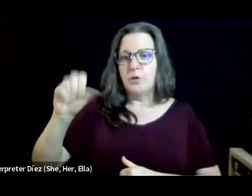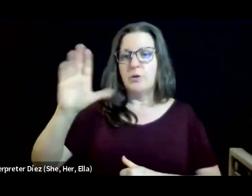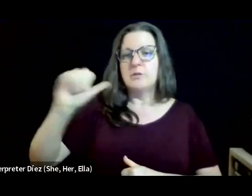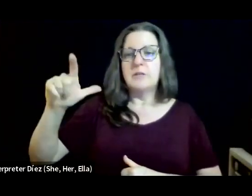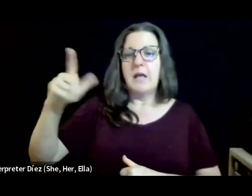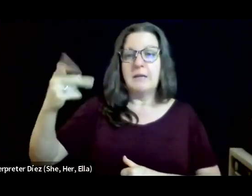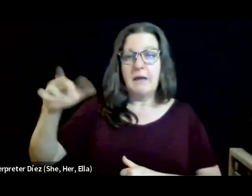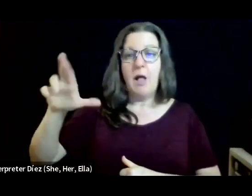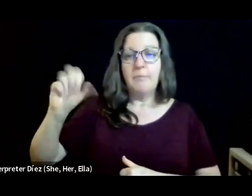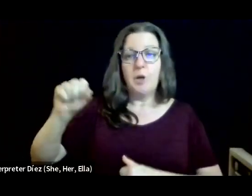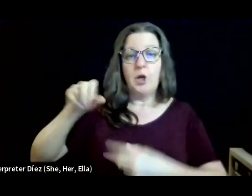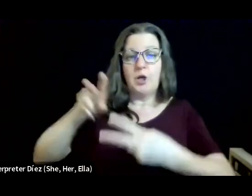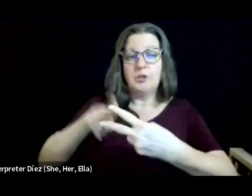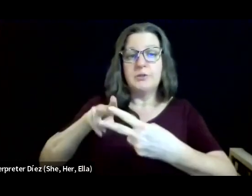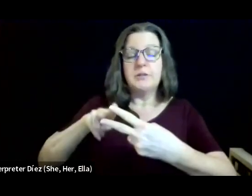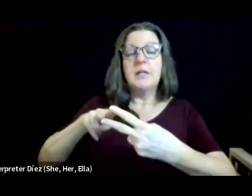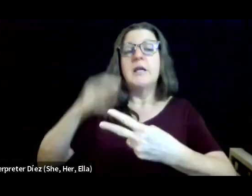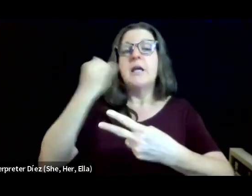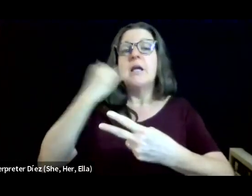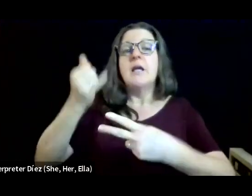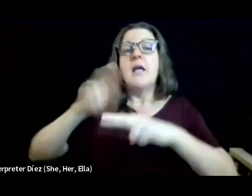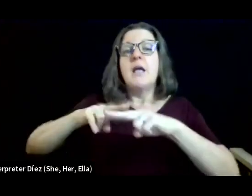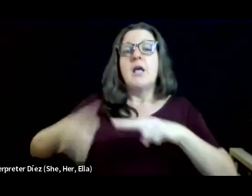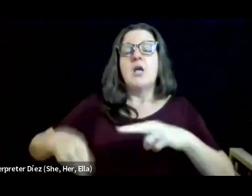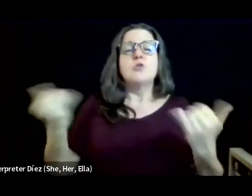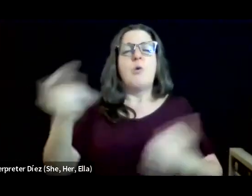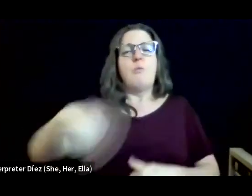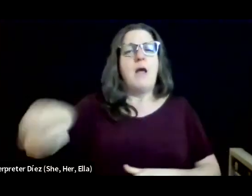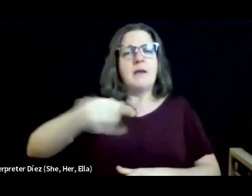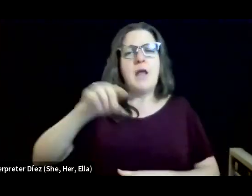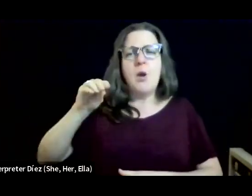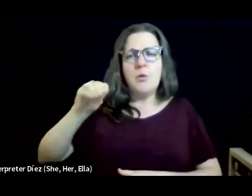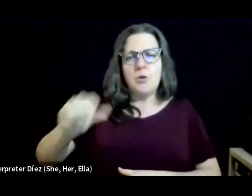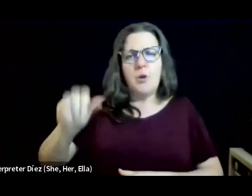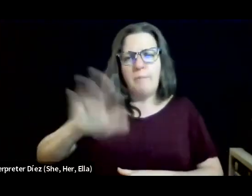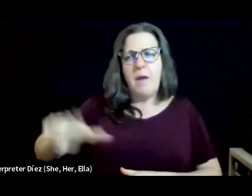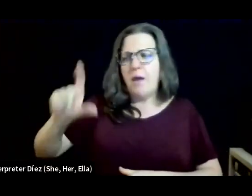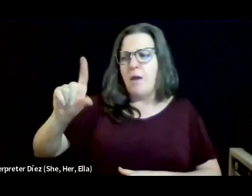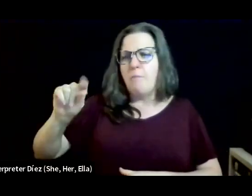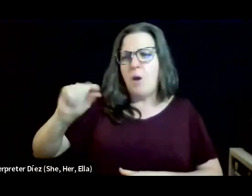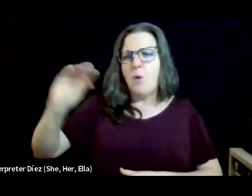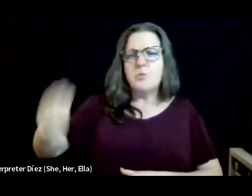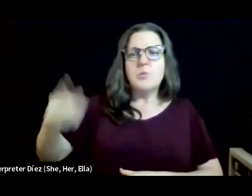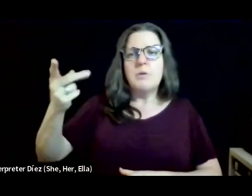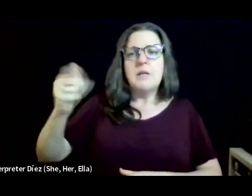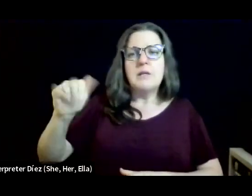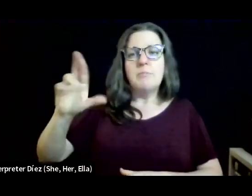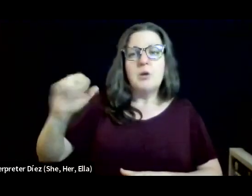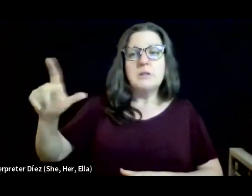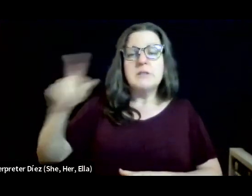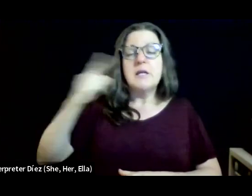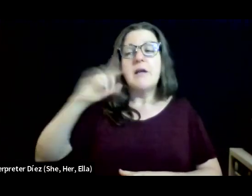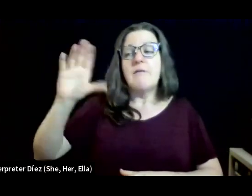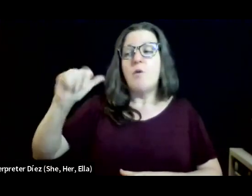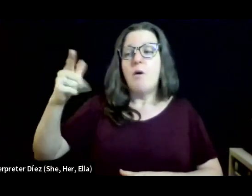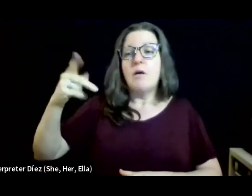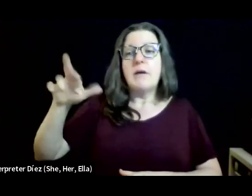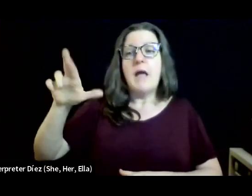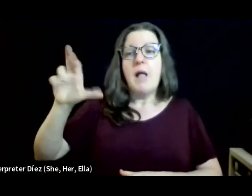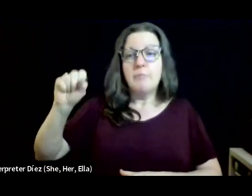So right now you're paying about 20% of your payroll into CalPERS and CalSTERS. If-if we can lower that,